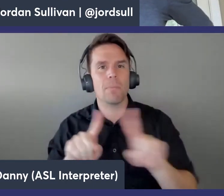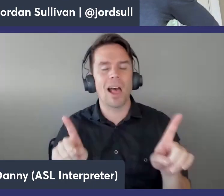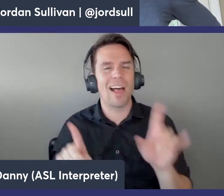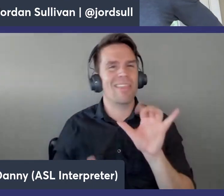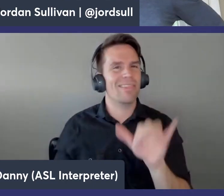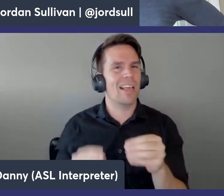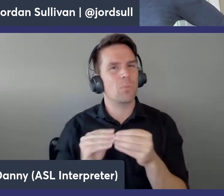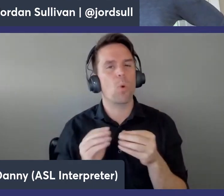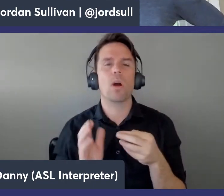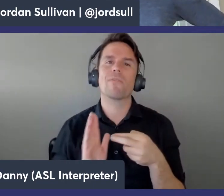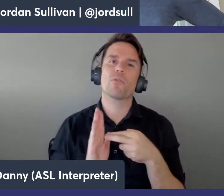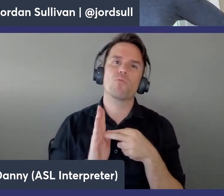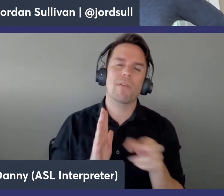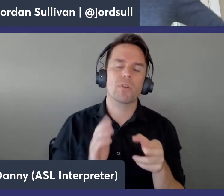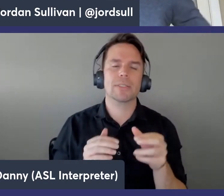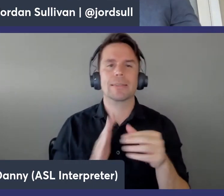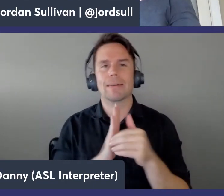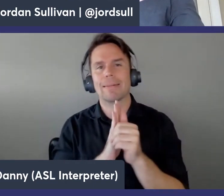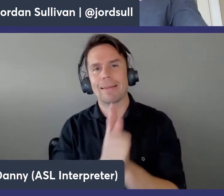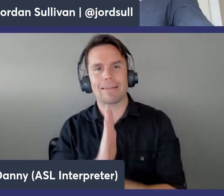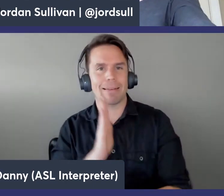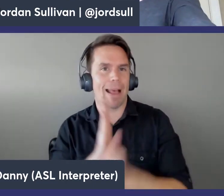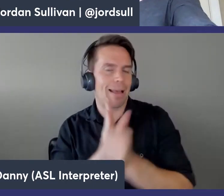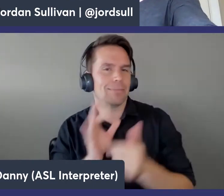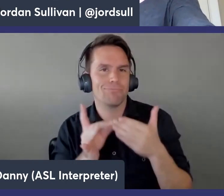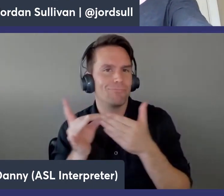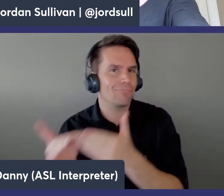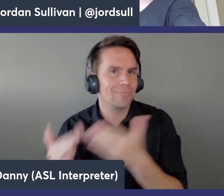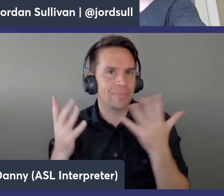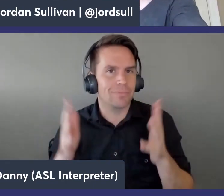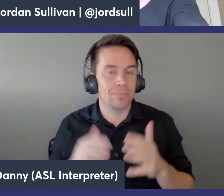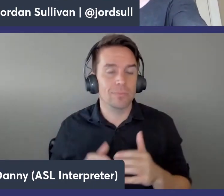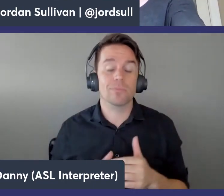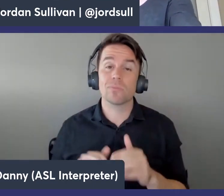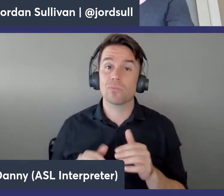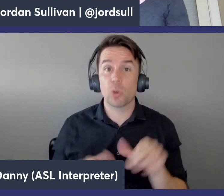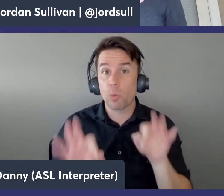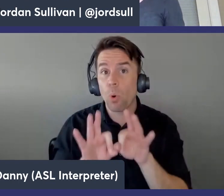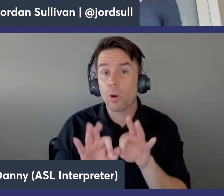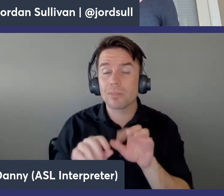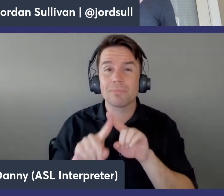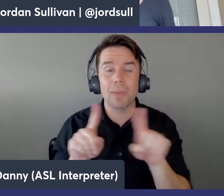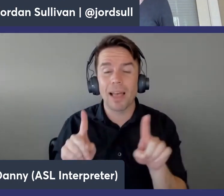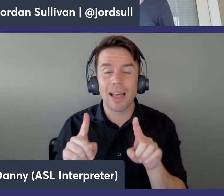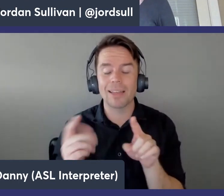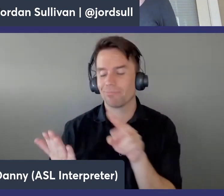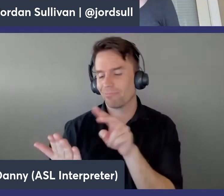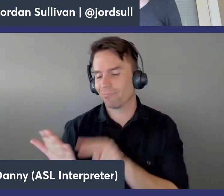You need them. But you might not learn really well using reference guides.